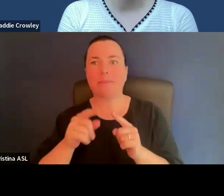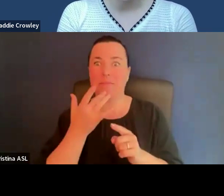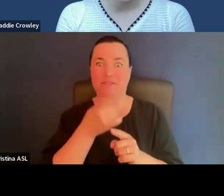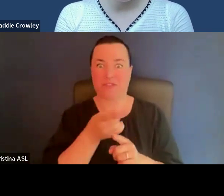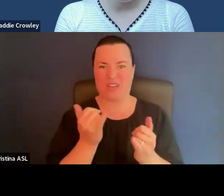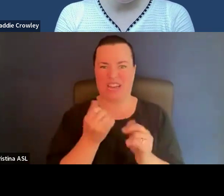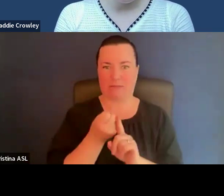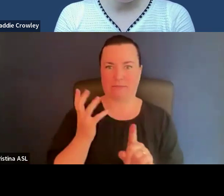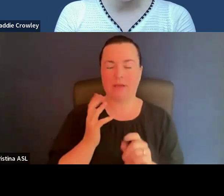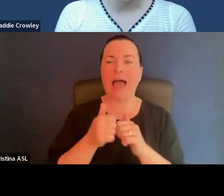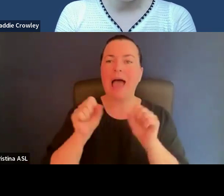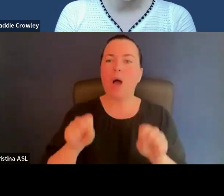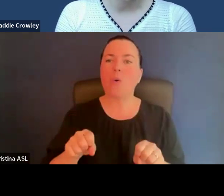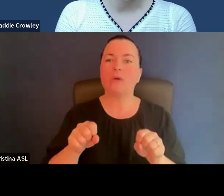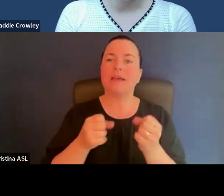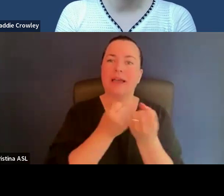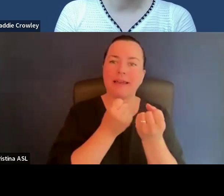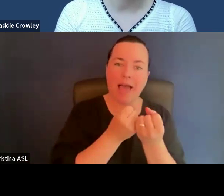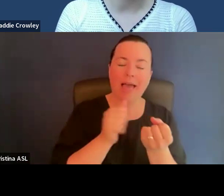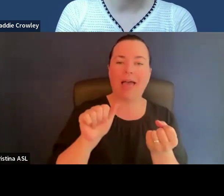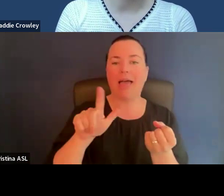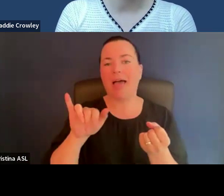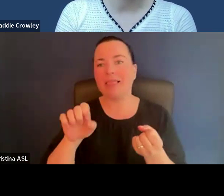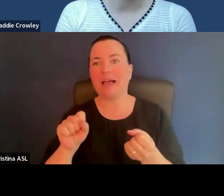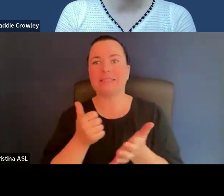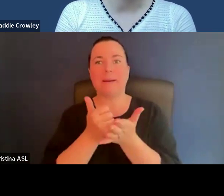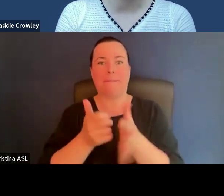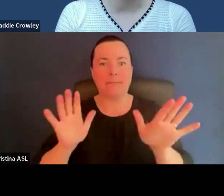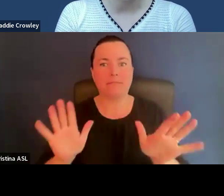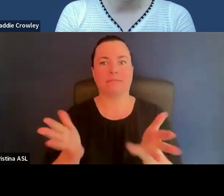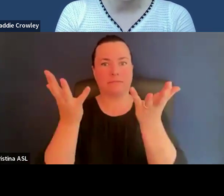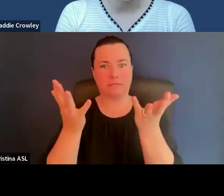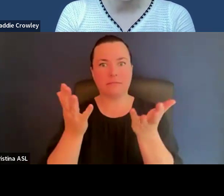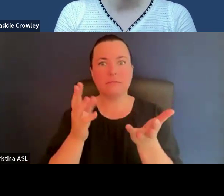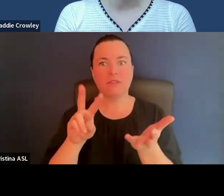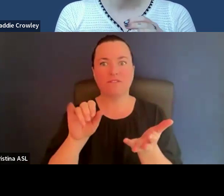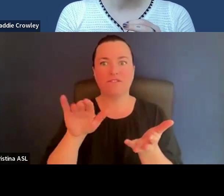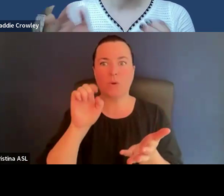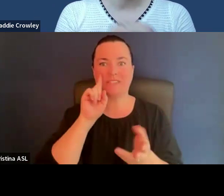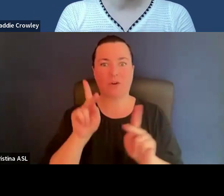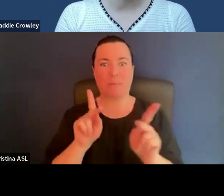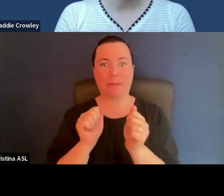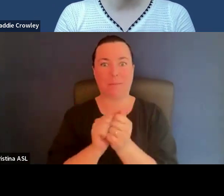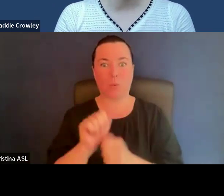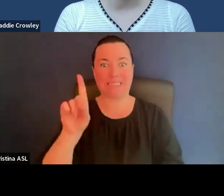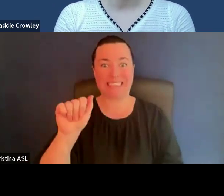best amplify the voices of individuals with disabilities in advocacy efforts without overshadowing